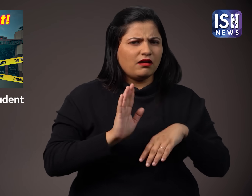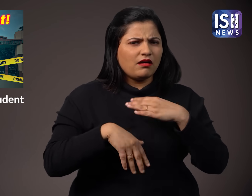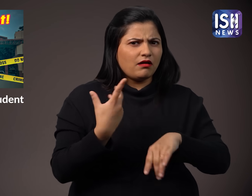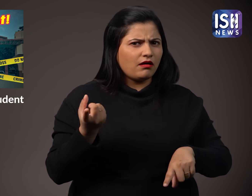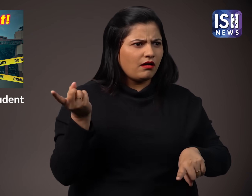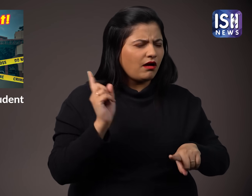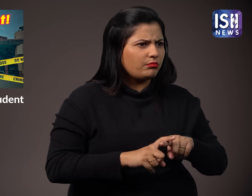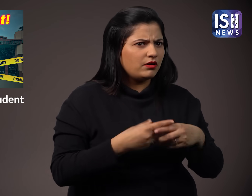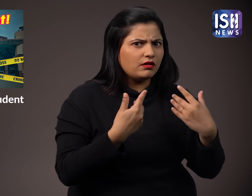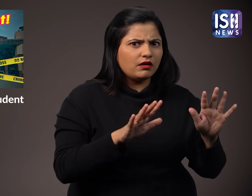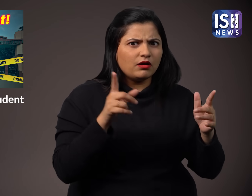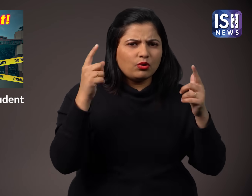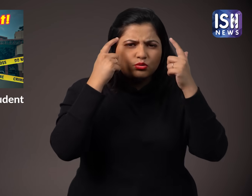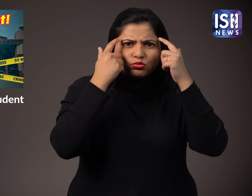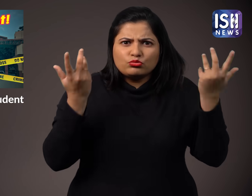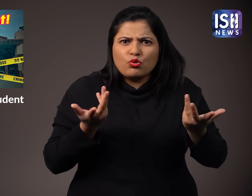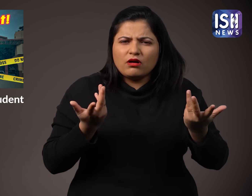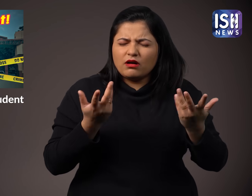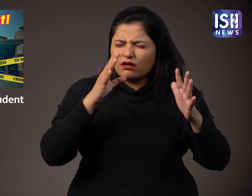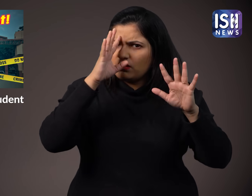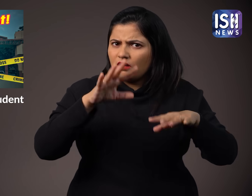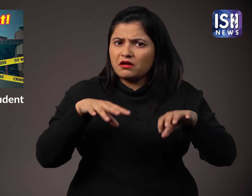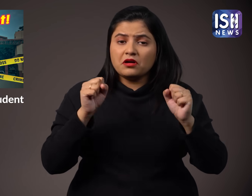After this, the terrible incident happened and Swarnalatha does not know the reason behind this.